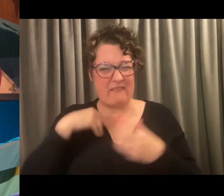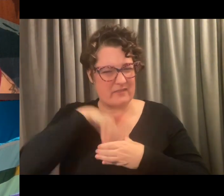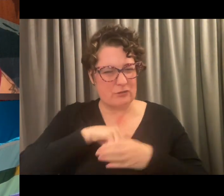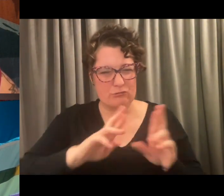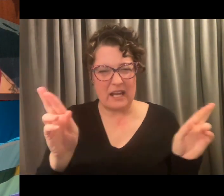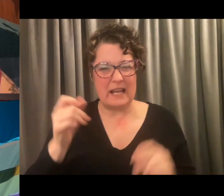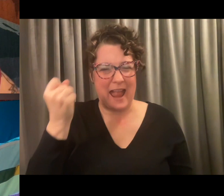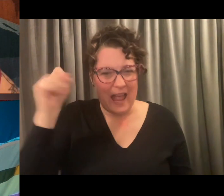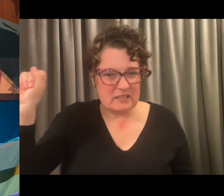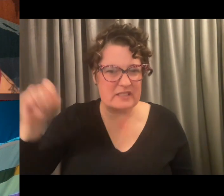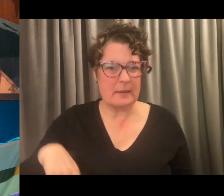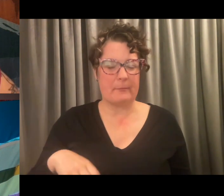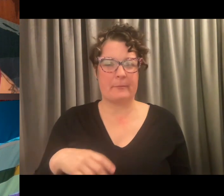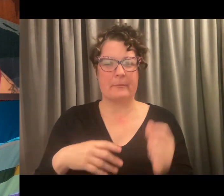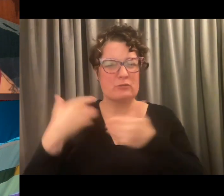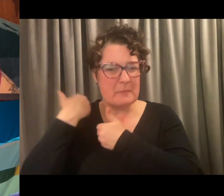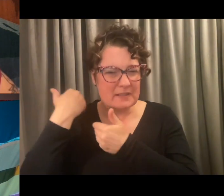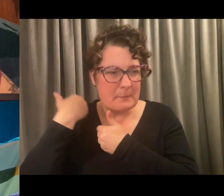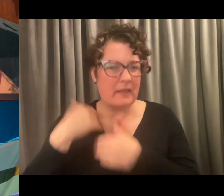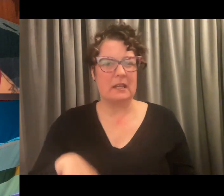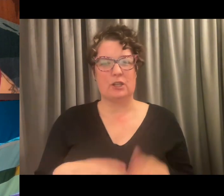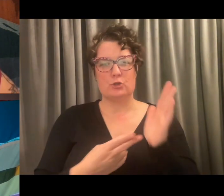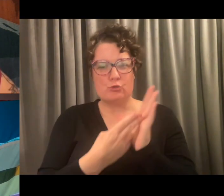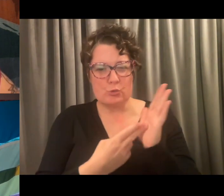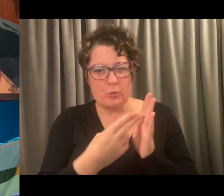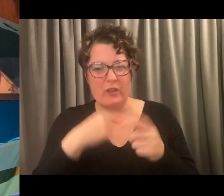like Generation Alpha has entered the chat and it's just like all these like